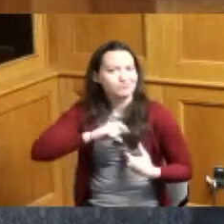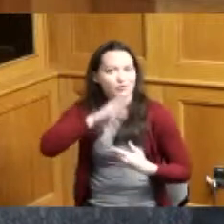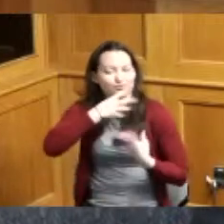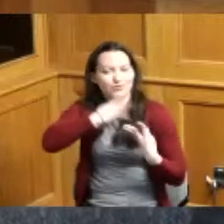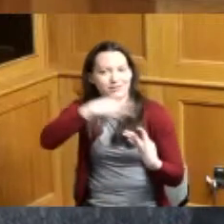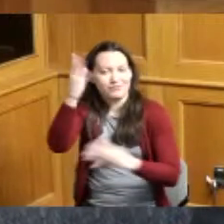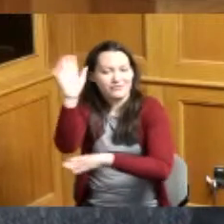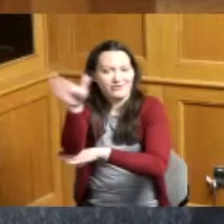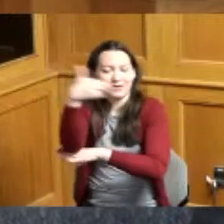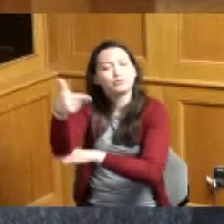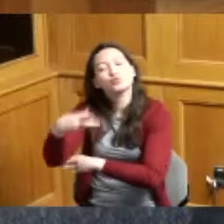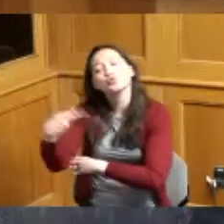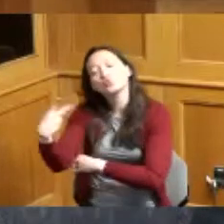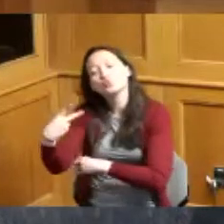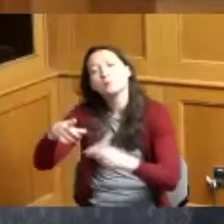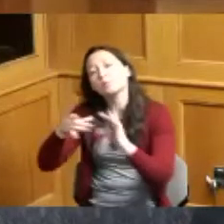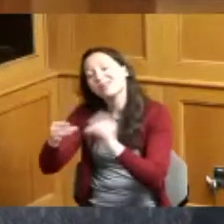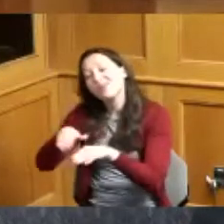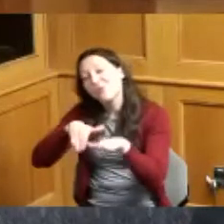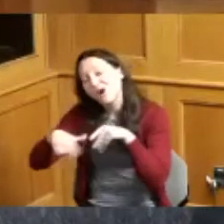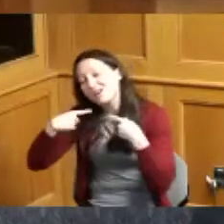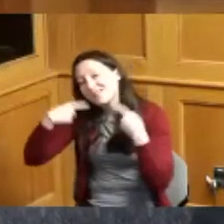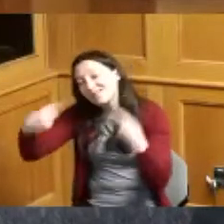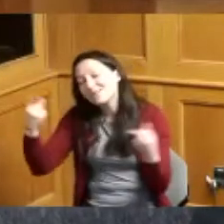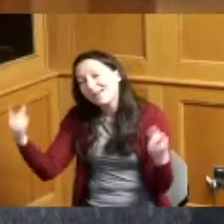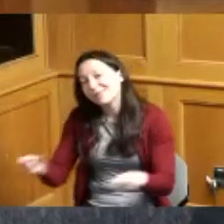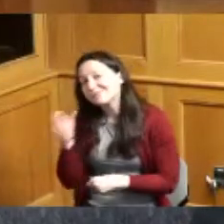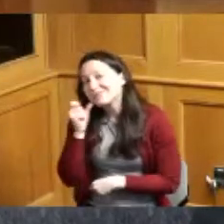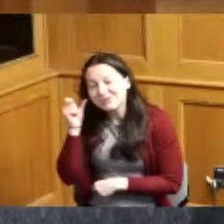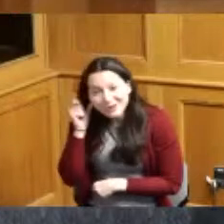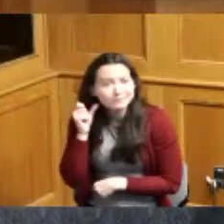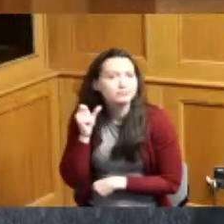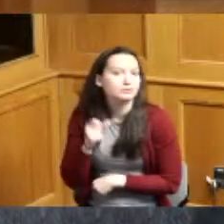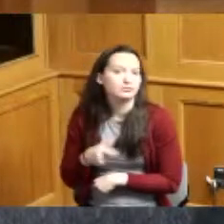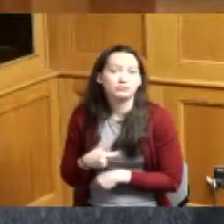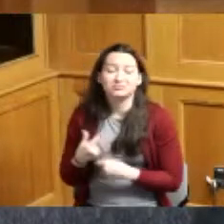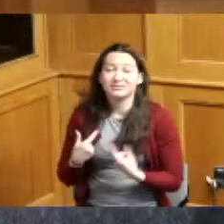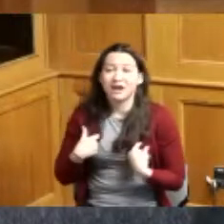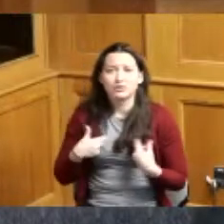I was going to mention the walk of fame event that was yesterday we had some walk-up music which was